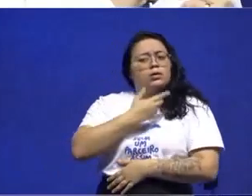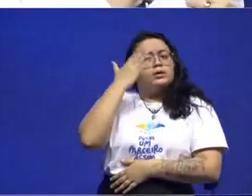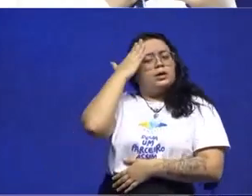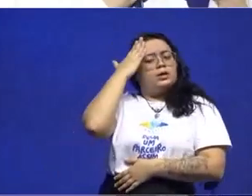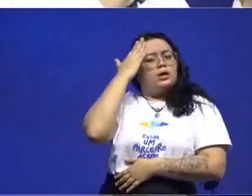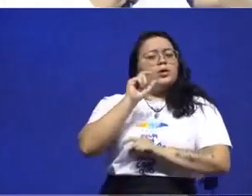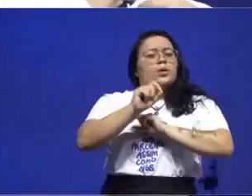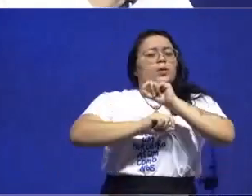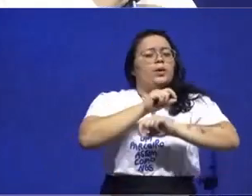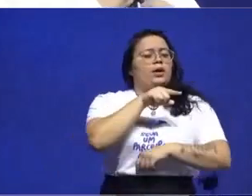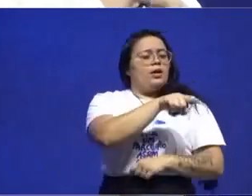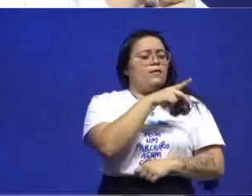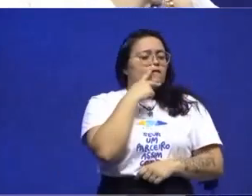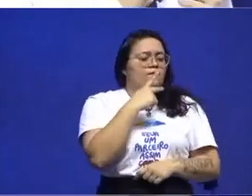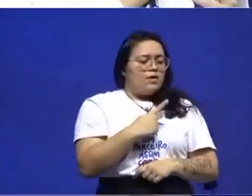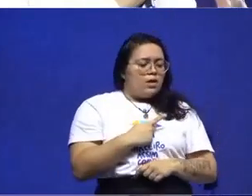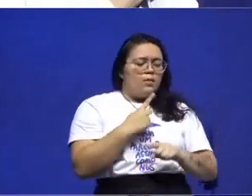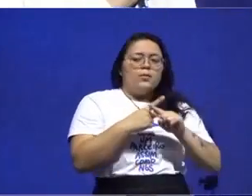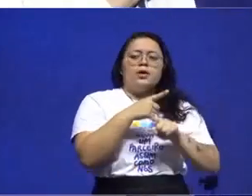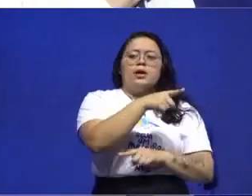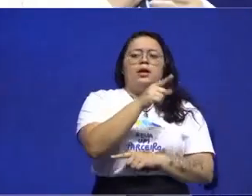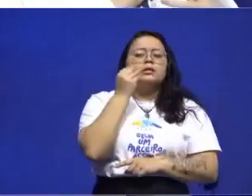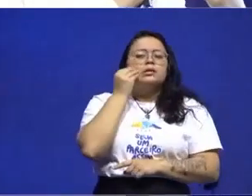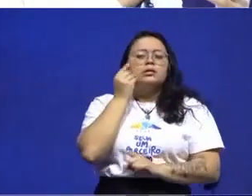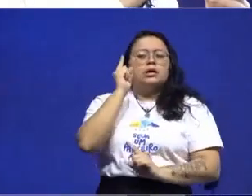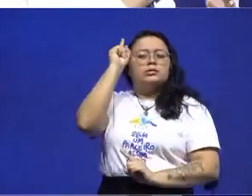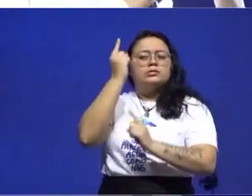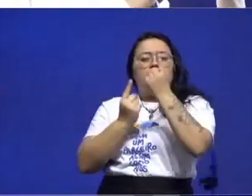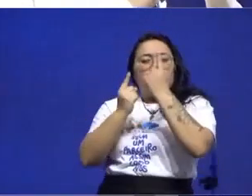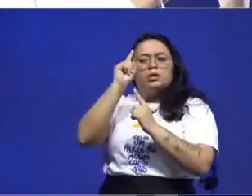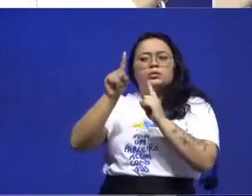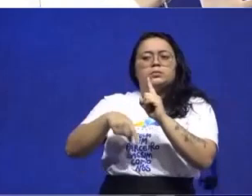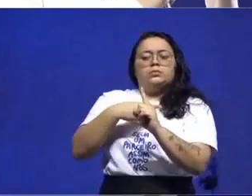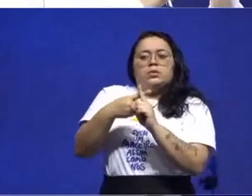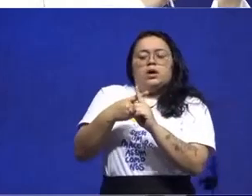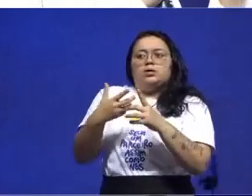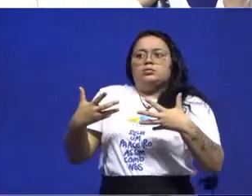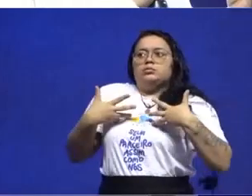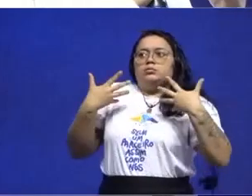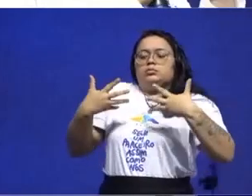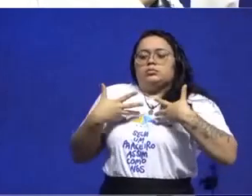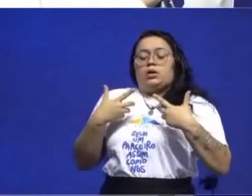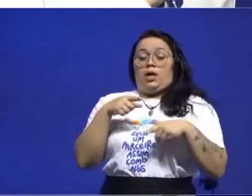already know communicates with gestures with expressions and the child with warning signs with a